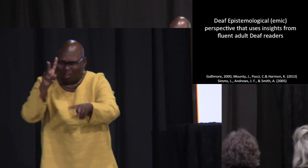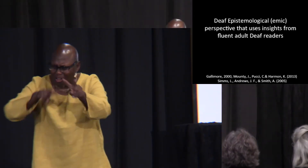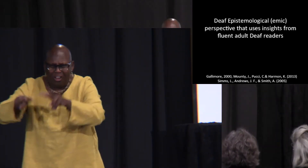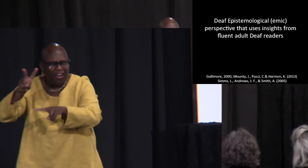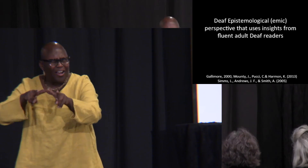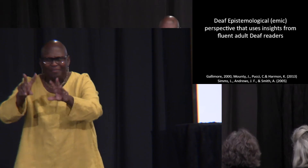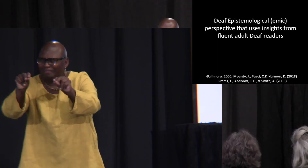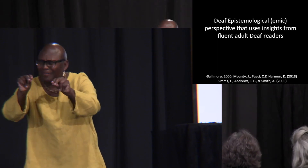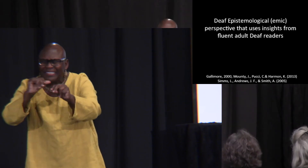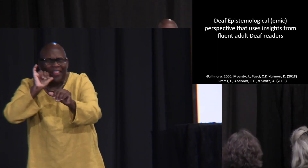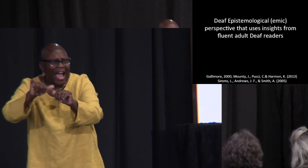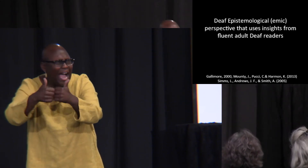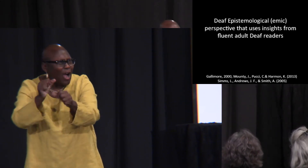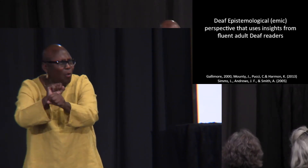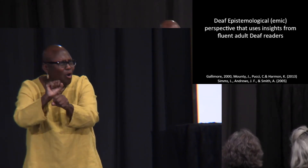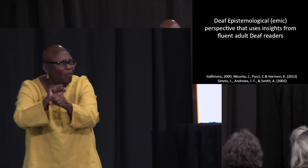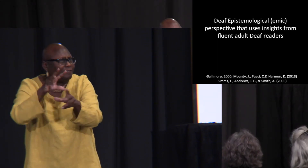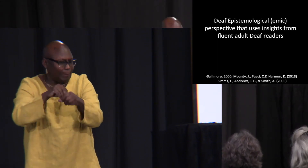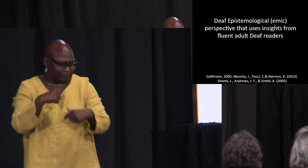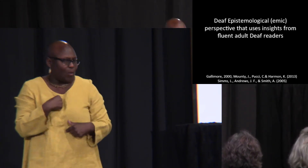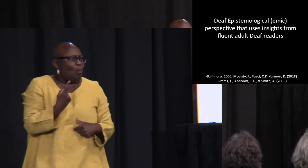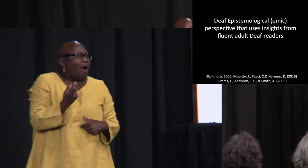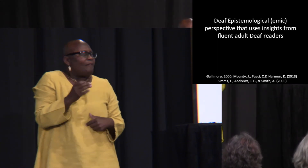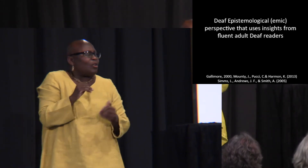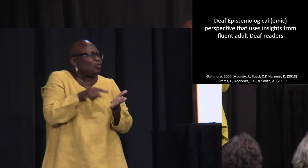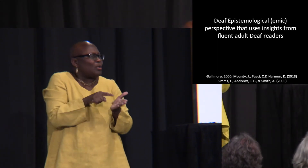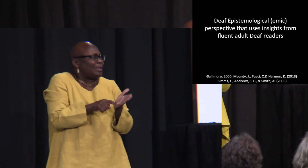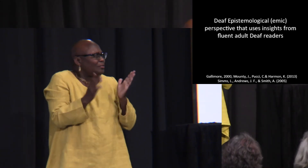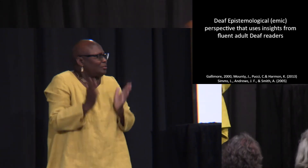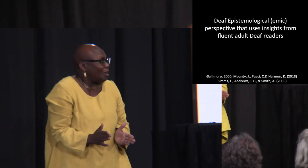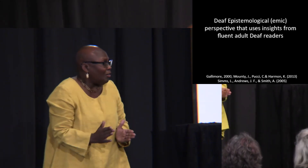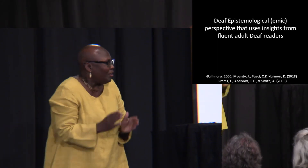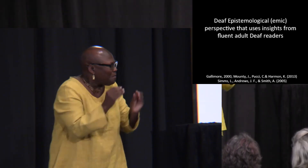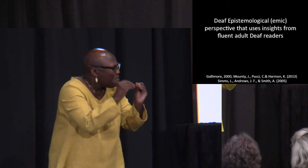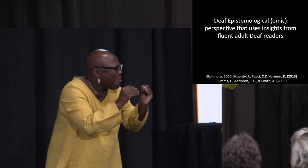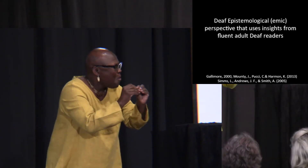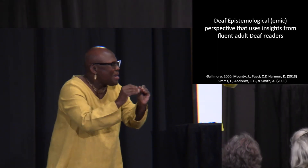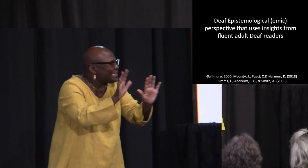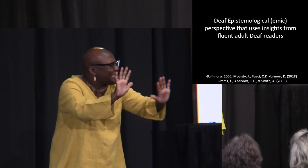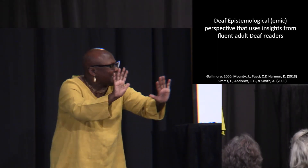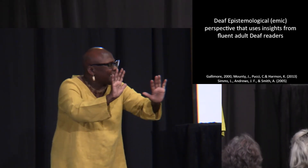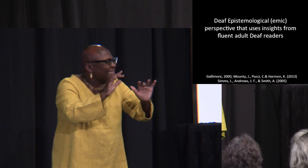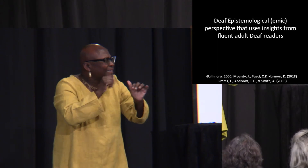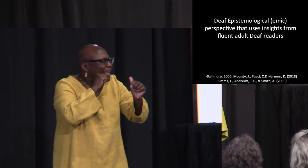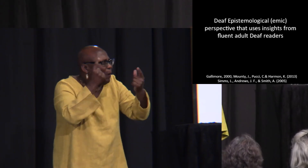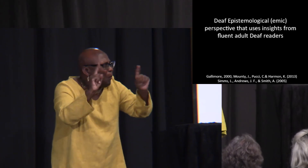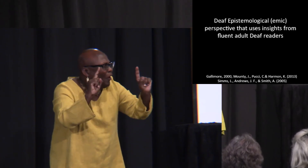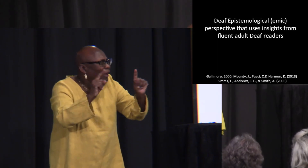It's just the fact that we were asking what people do from within the culture.